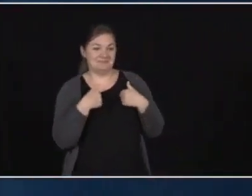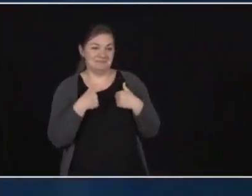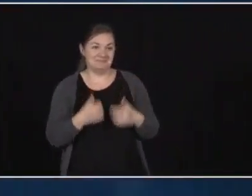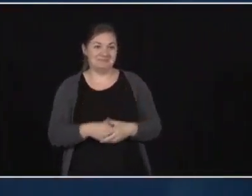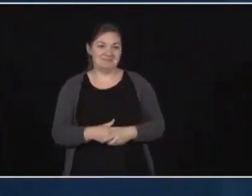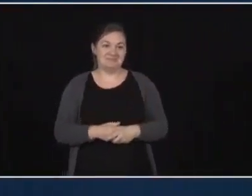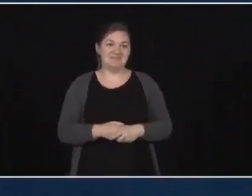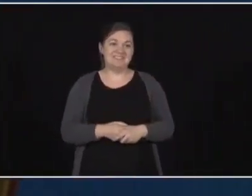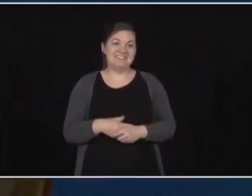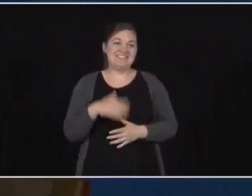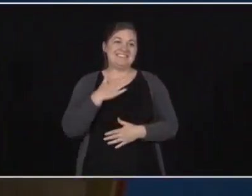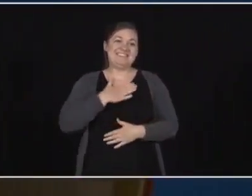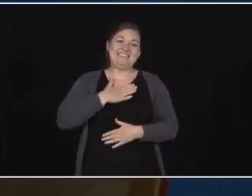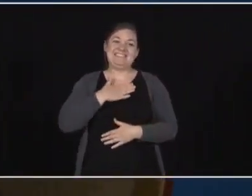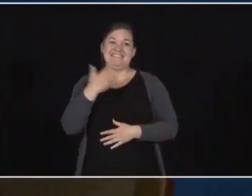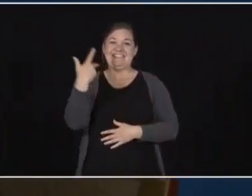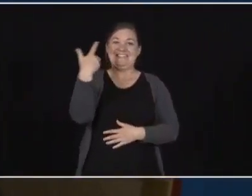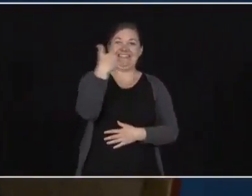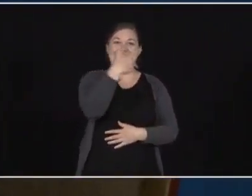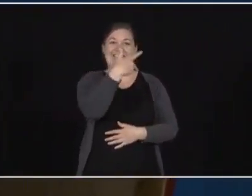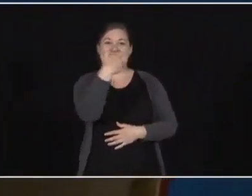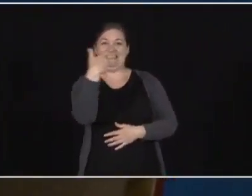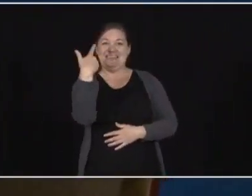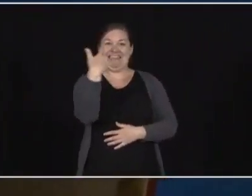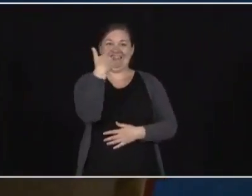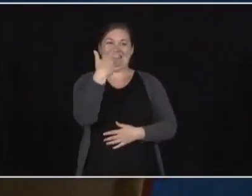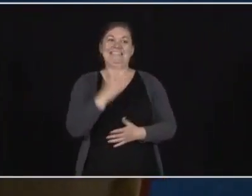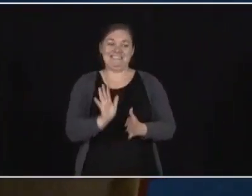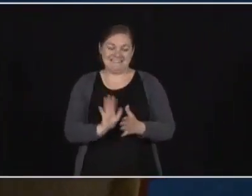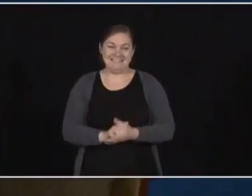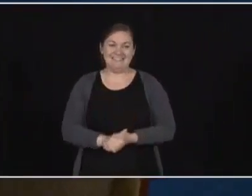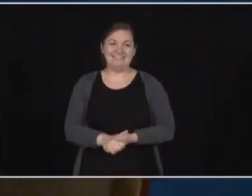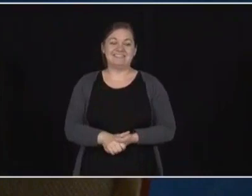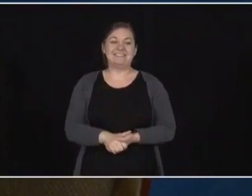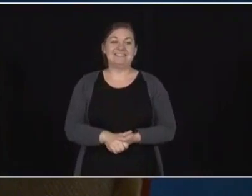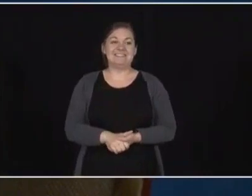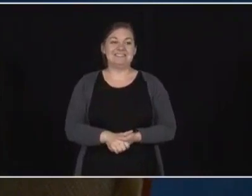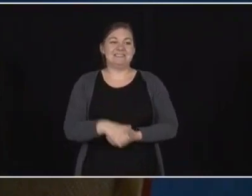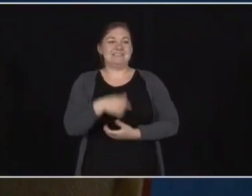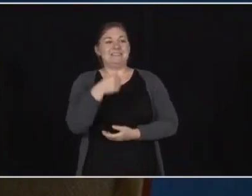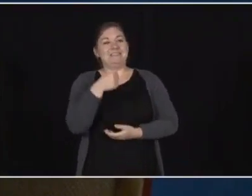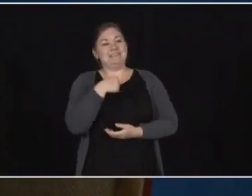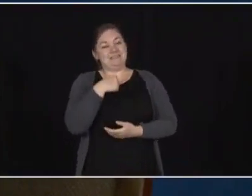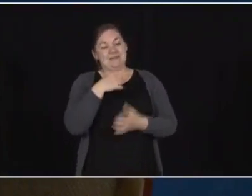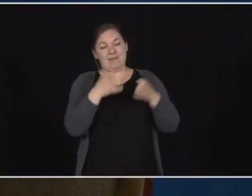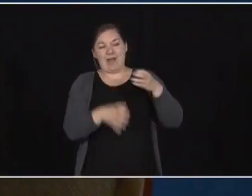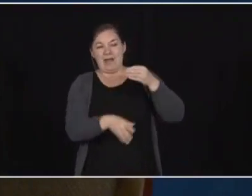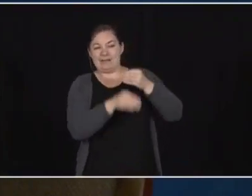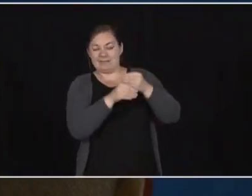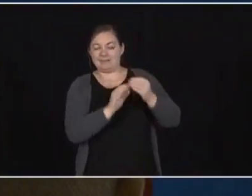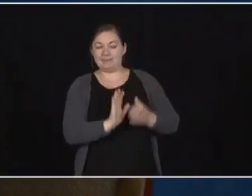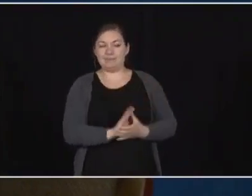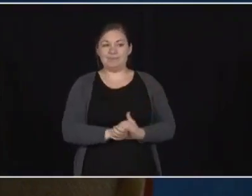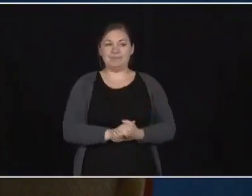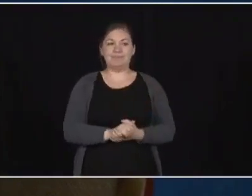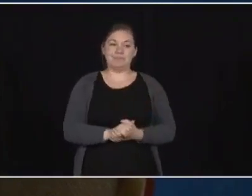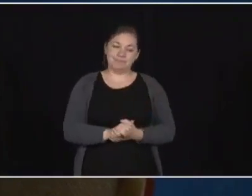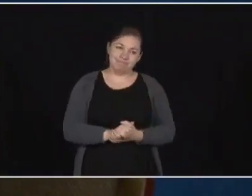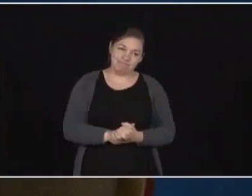Sorry people in the camera were making you work today. The only thing I would add is it stands to reason